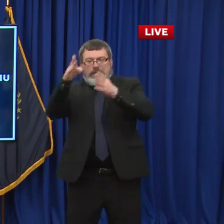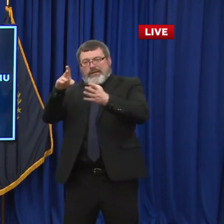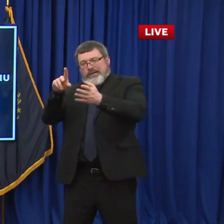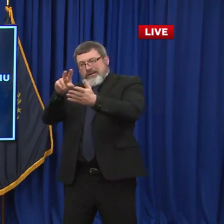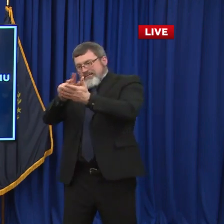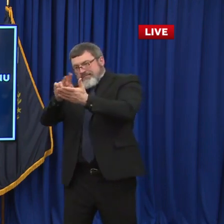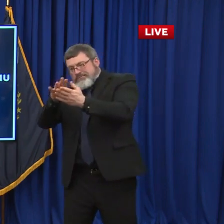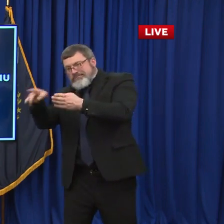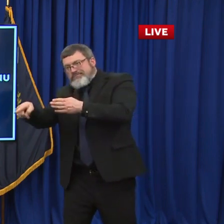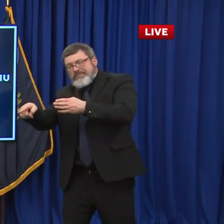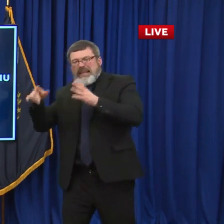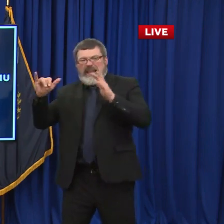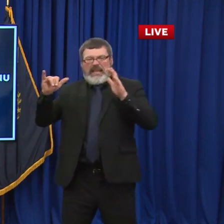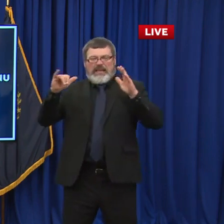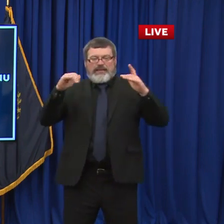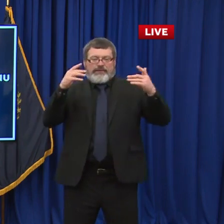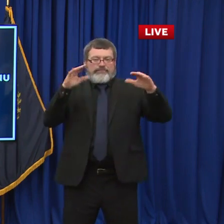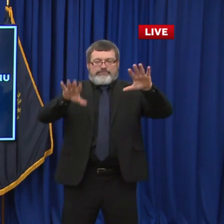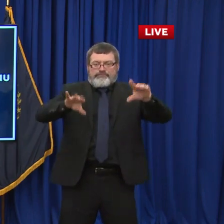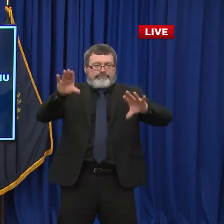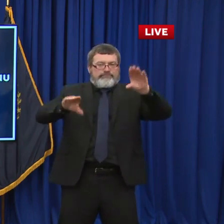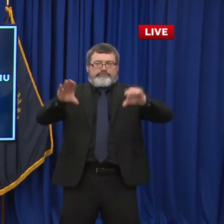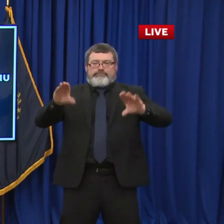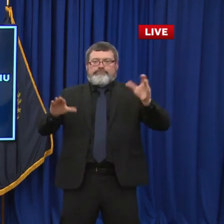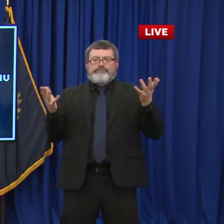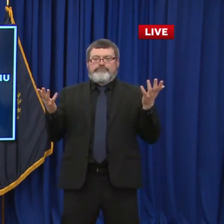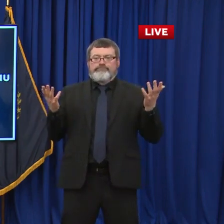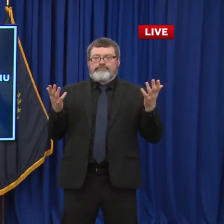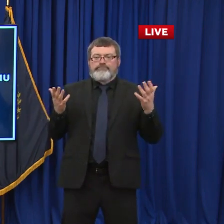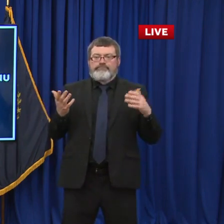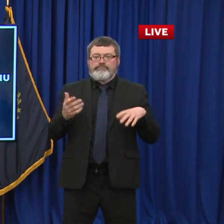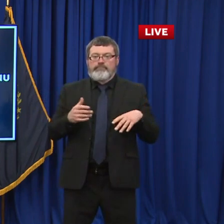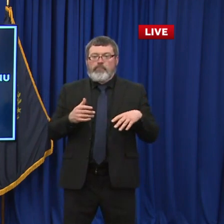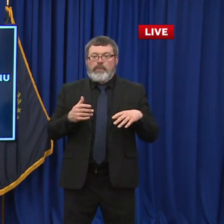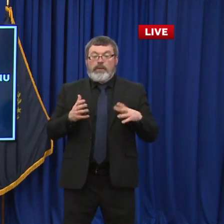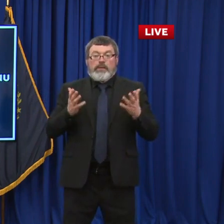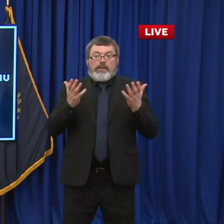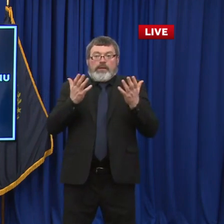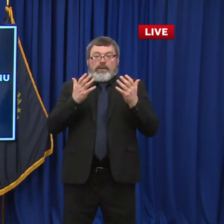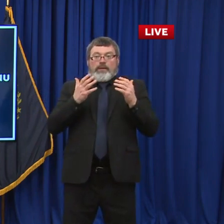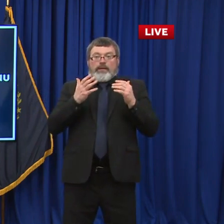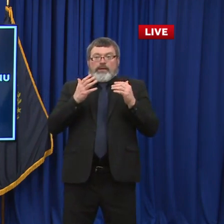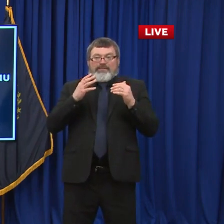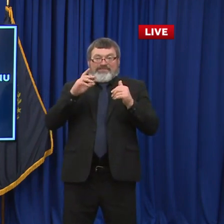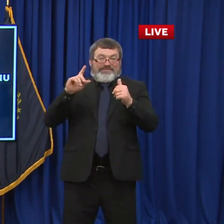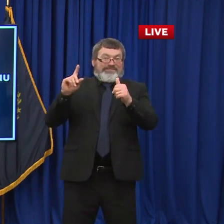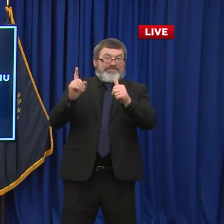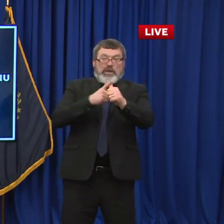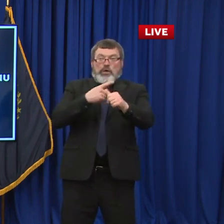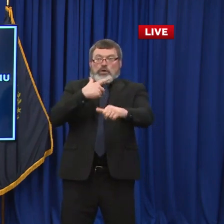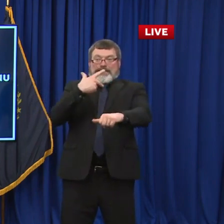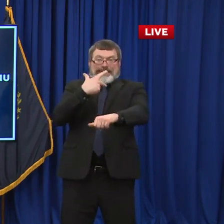CERTAINLY GOING TO GET THEM TO THE LONG-TERM CARE FACILITIES AS QUICKLY AS POSSIBLE TO JUST FOLLOWING UP TYING THAT INTO OUR PRIOR CONVERSATION.